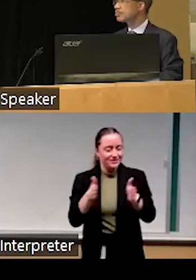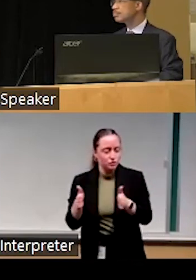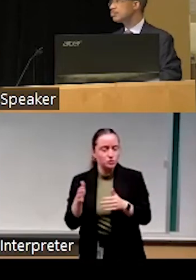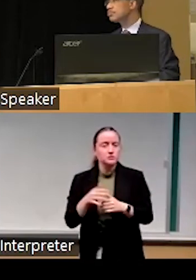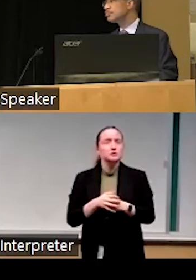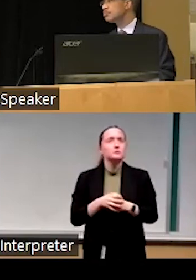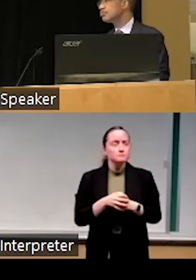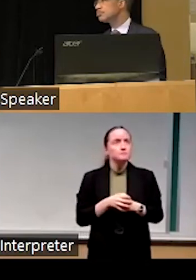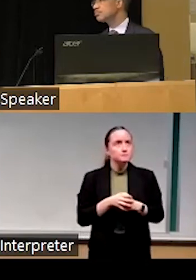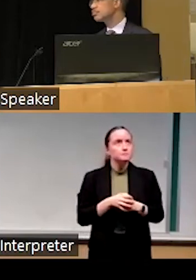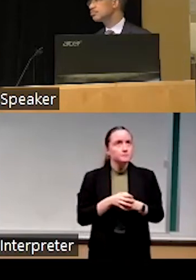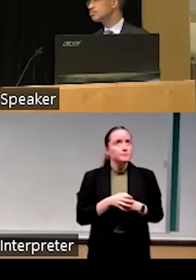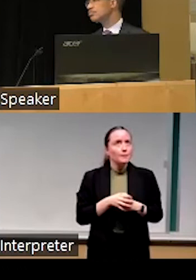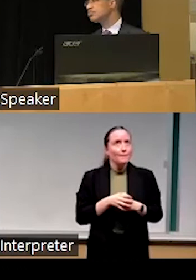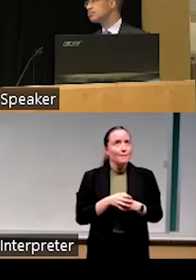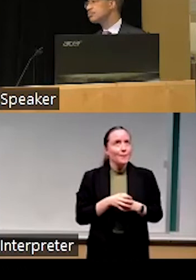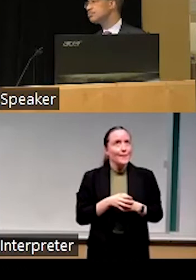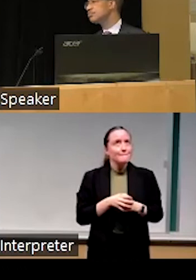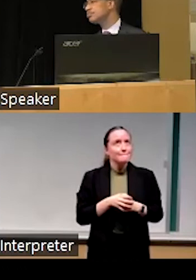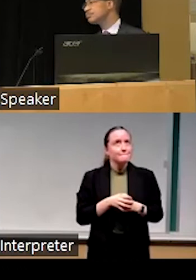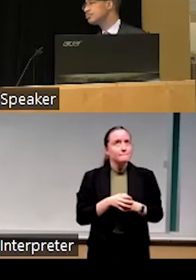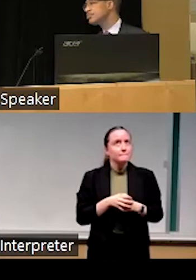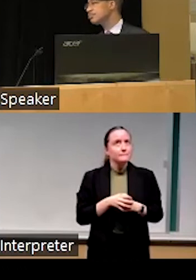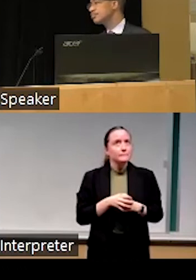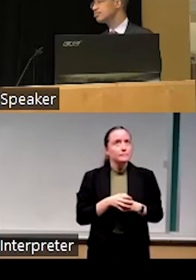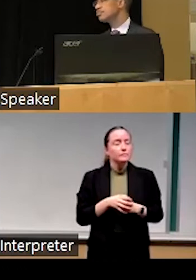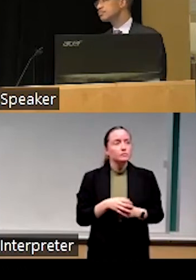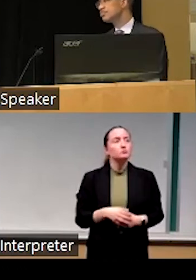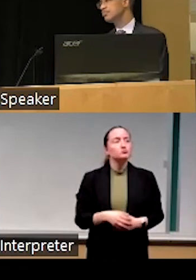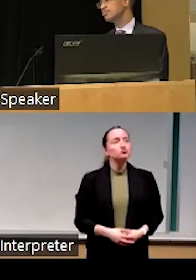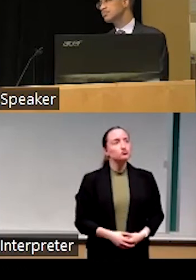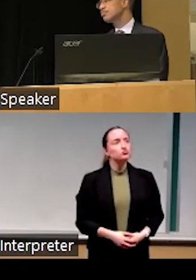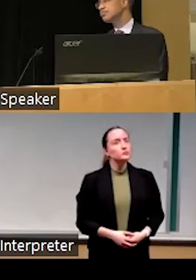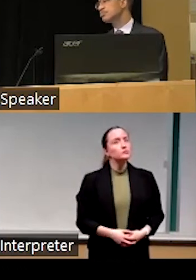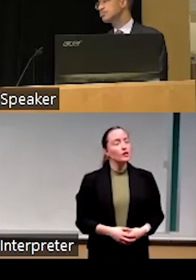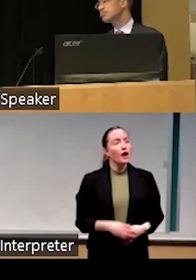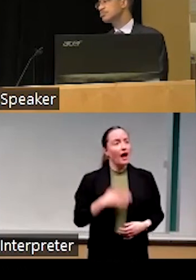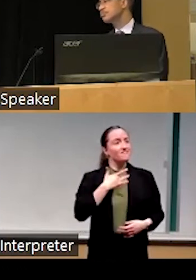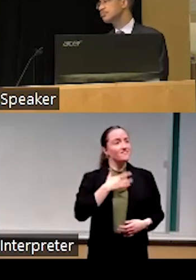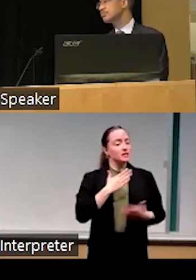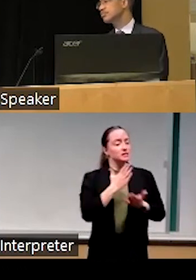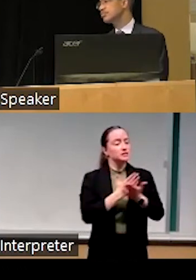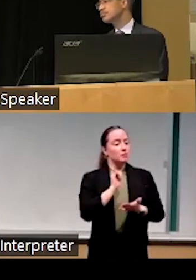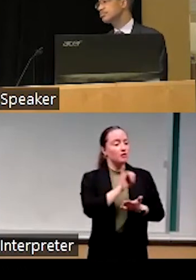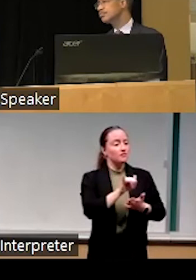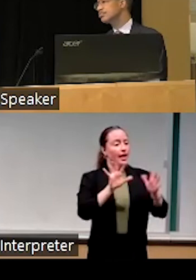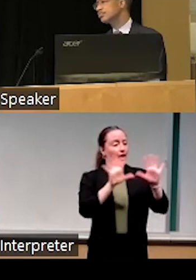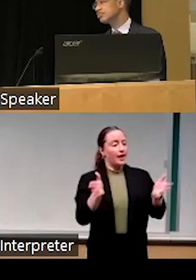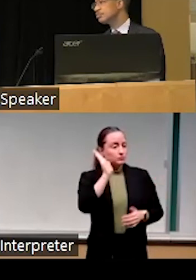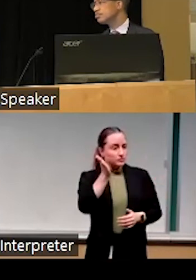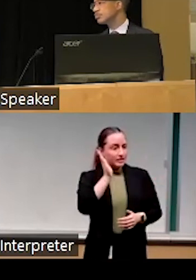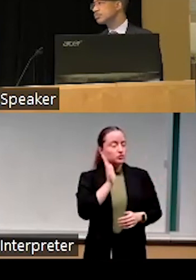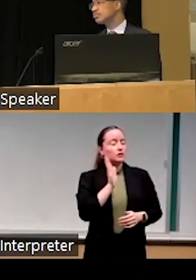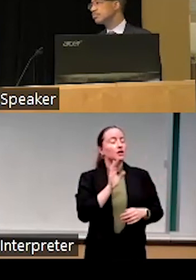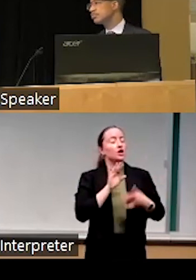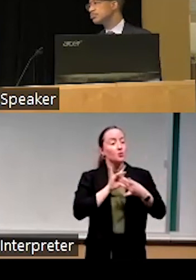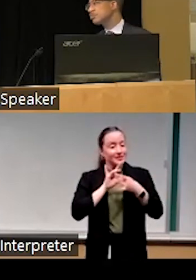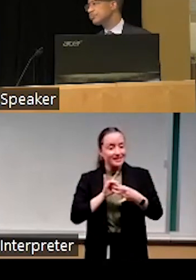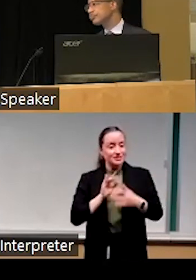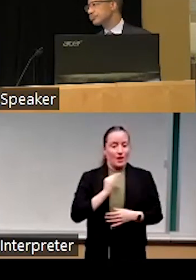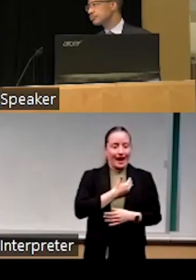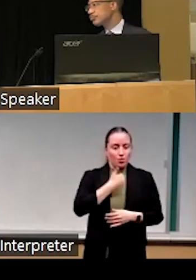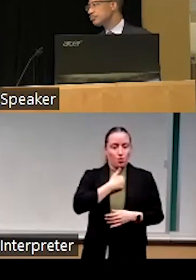um and some of this has to do with our local Americans and whether or not it